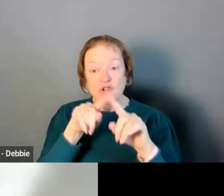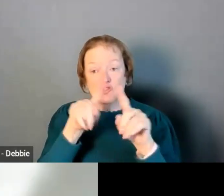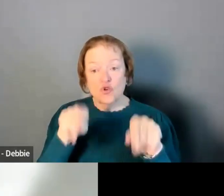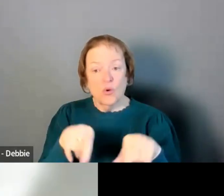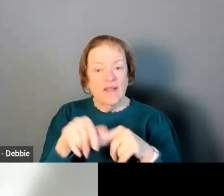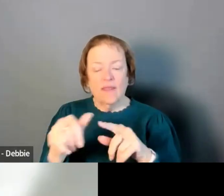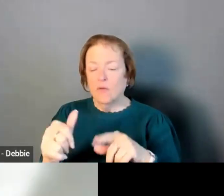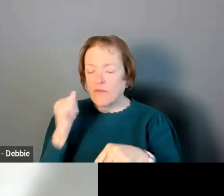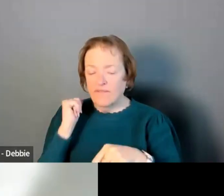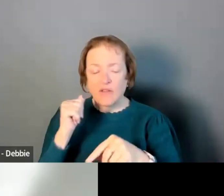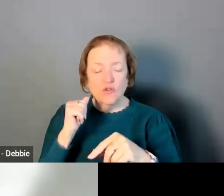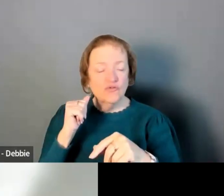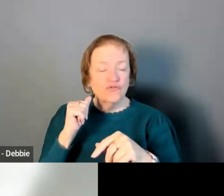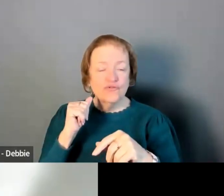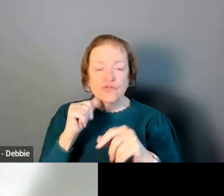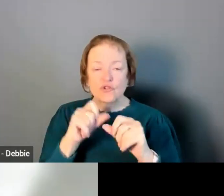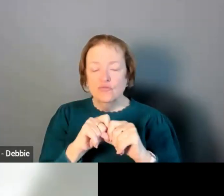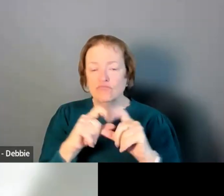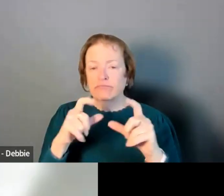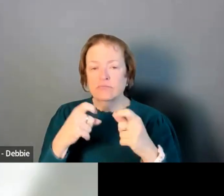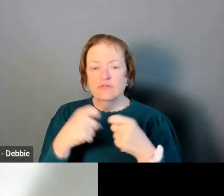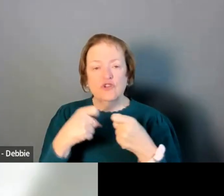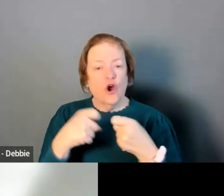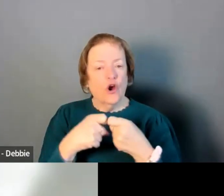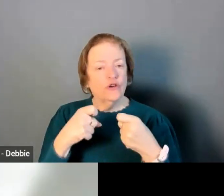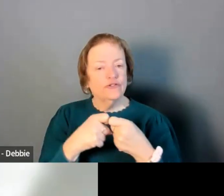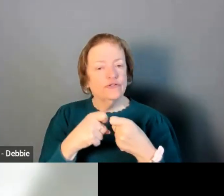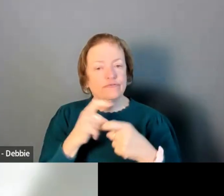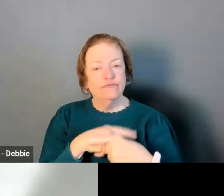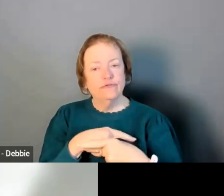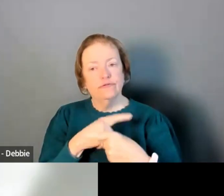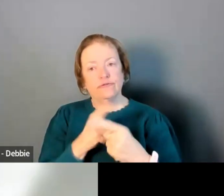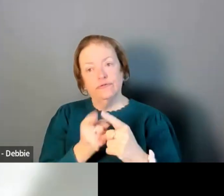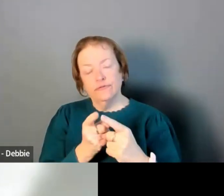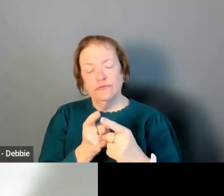took out a we went there, assessed it, grabbed a new charging cord.